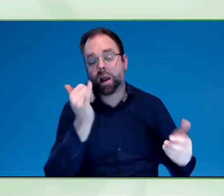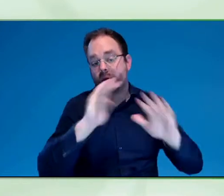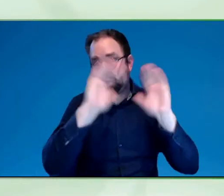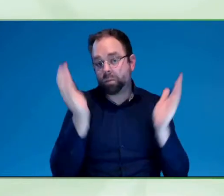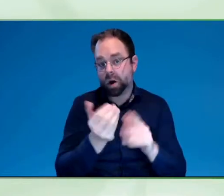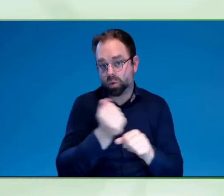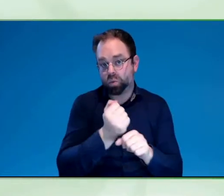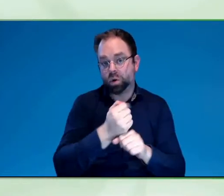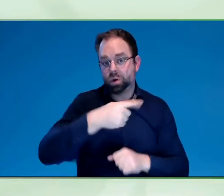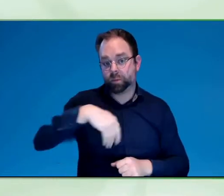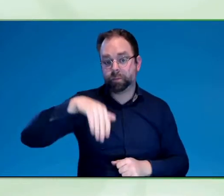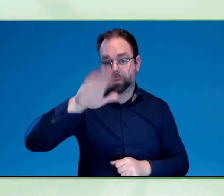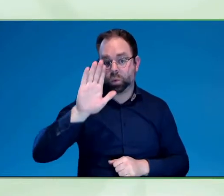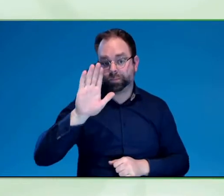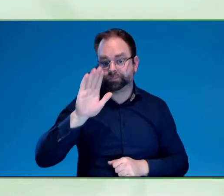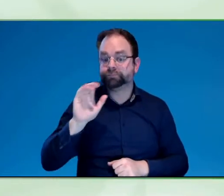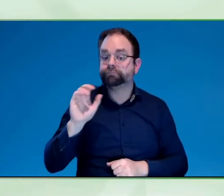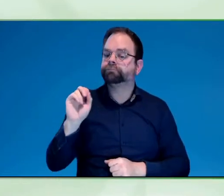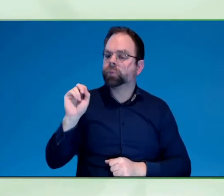they may bring from a totally different environment or perspective.